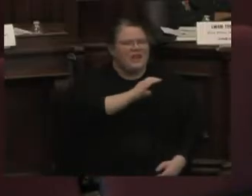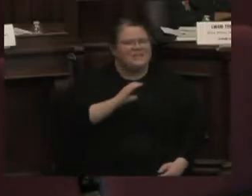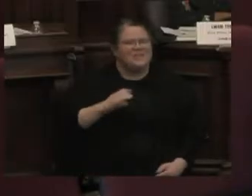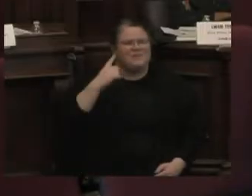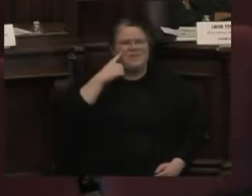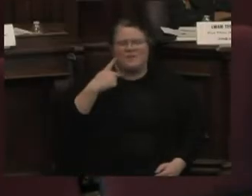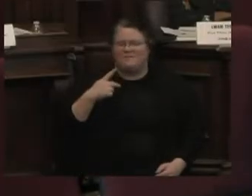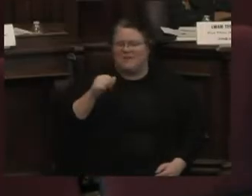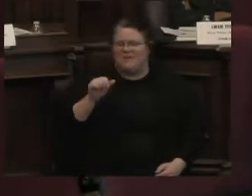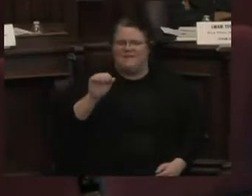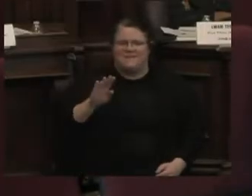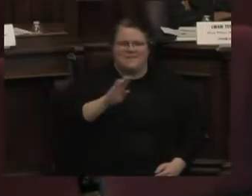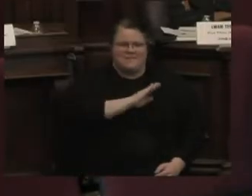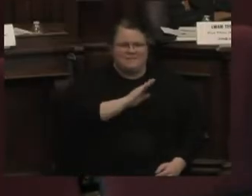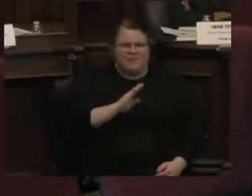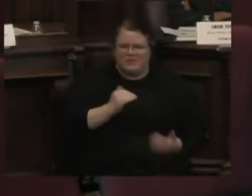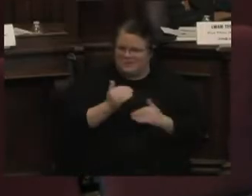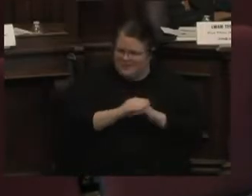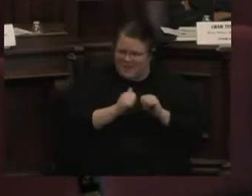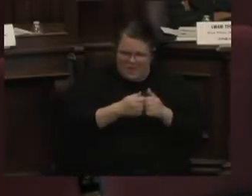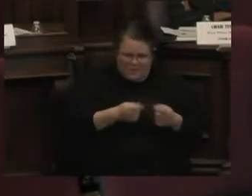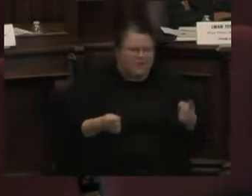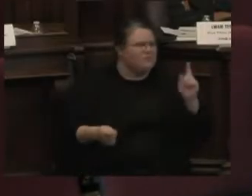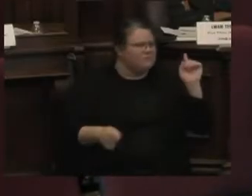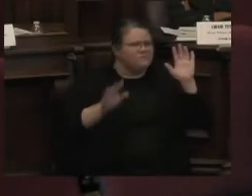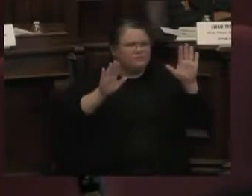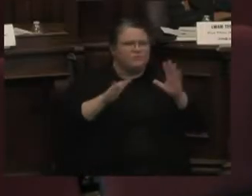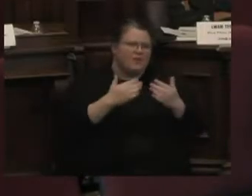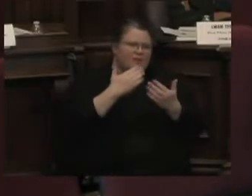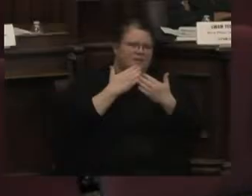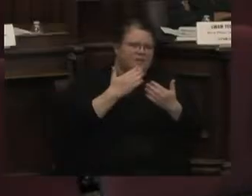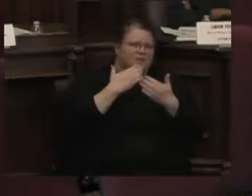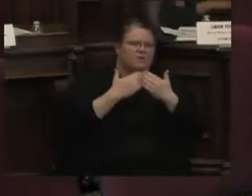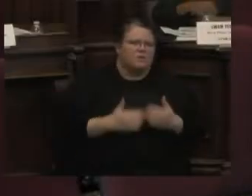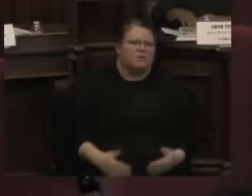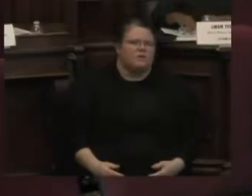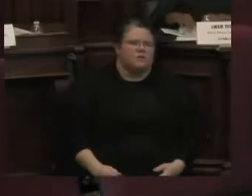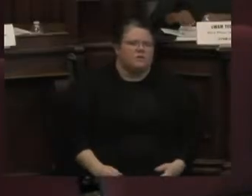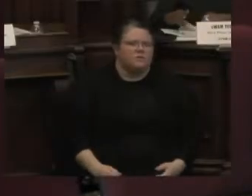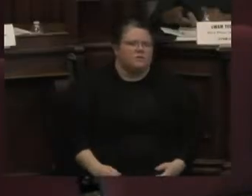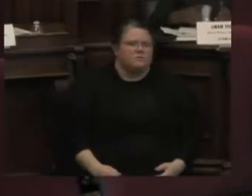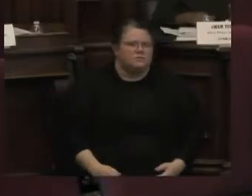counsel for the. Kevin Campbell general counsel for the Police